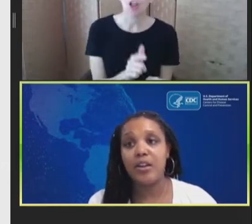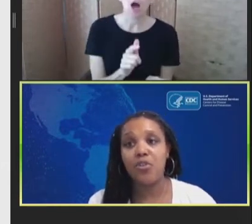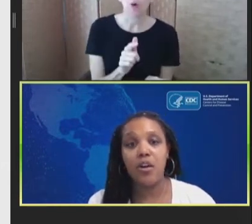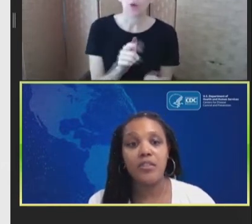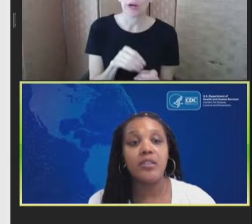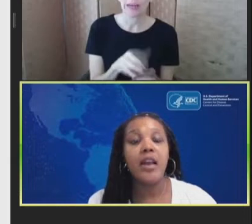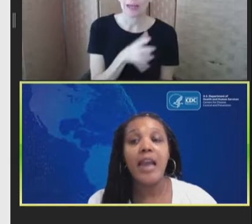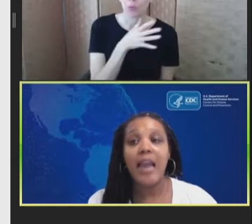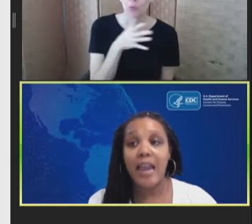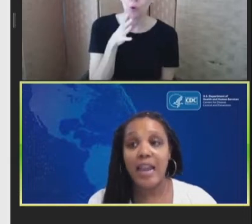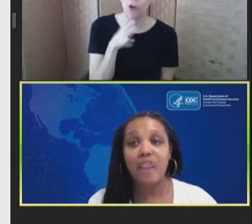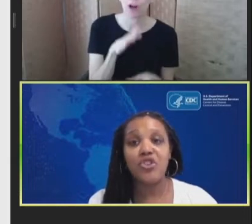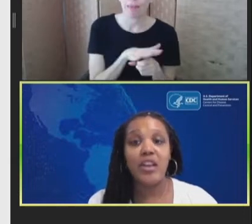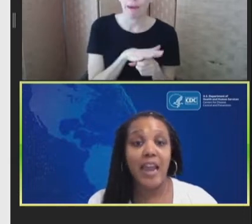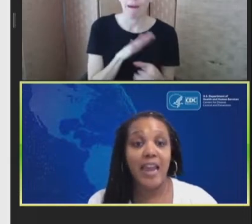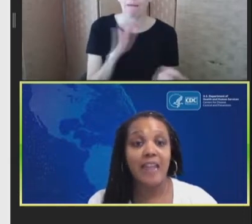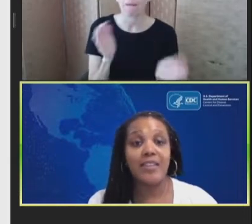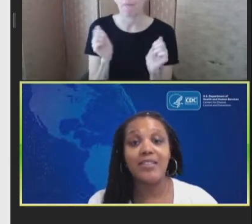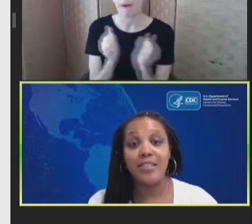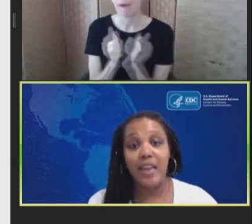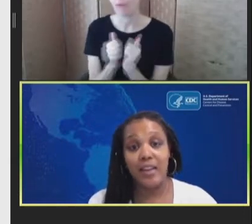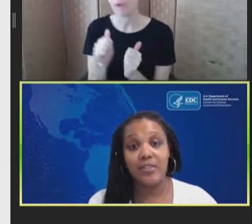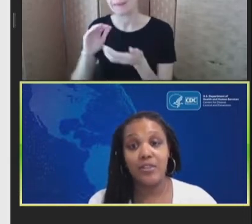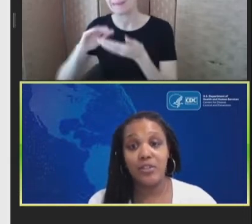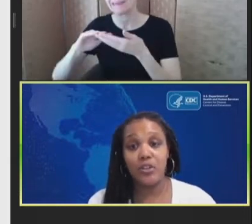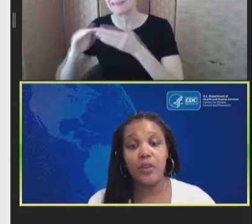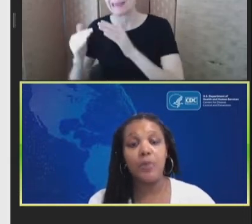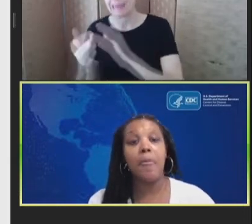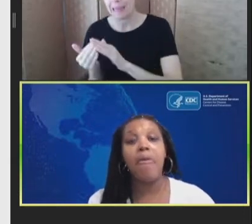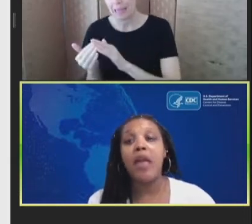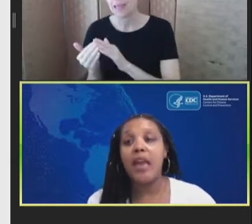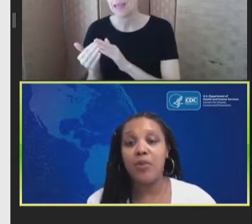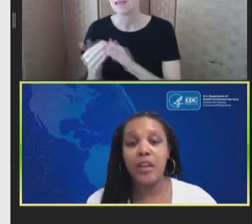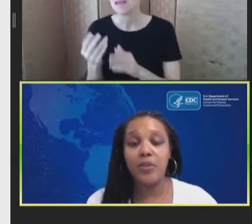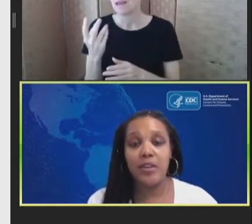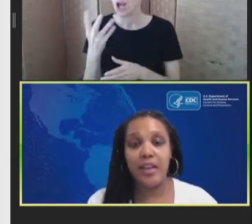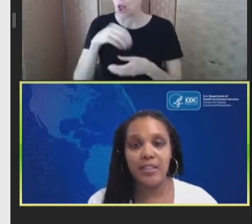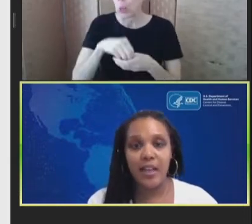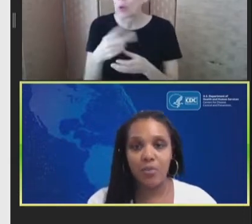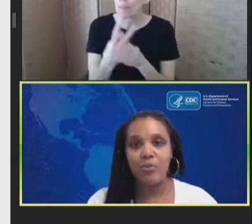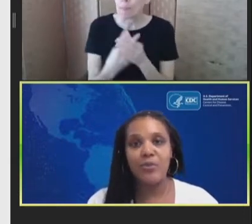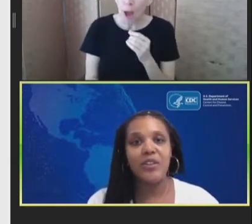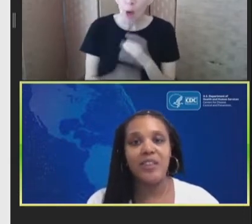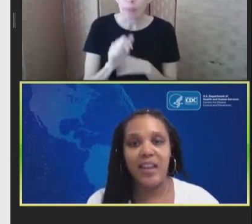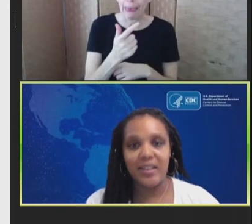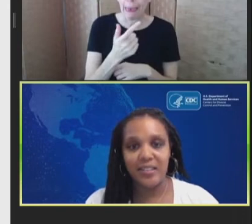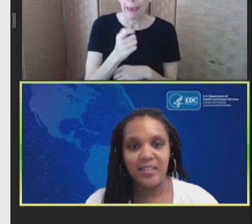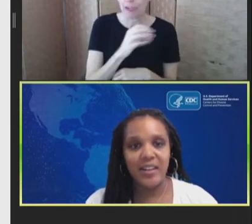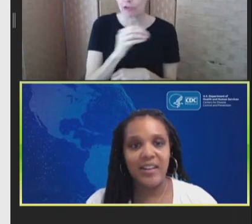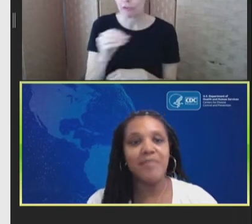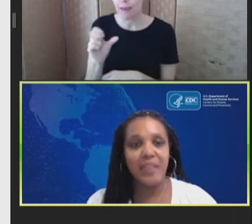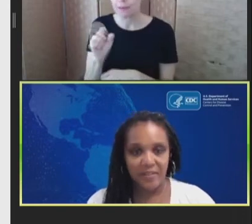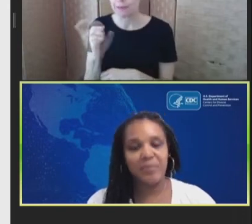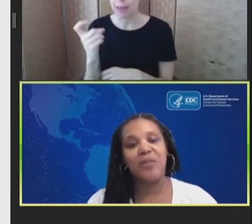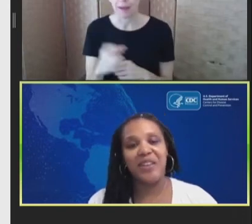across age and sex. So, if we can go to the next slide, we'll move to the next -- yes, perfect.